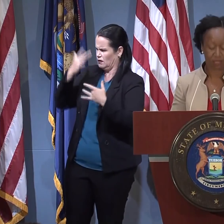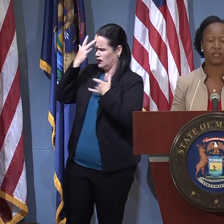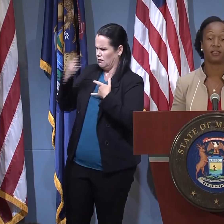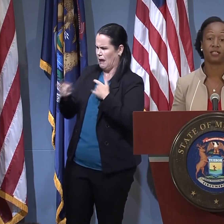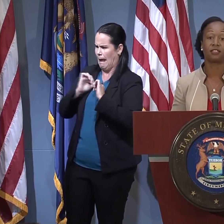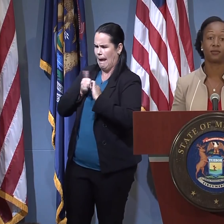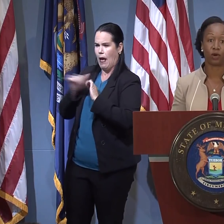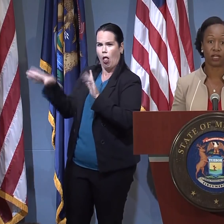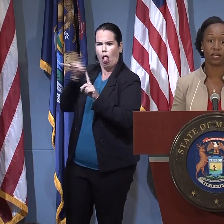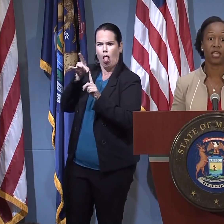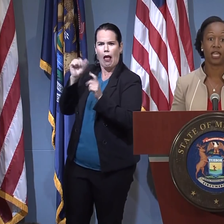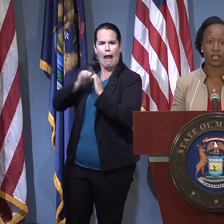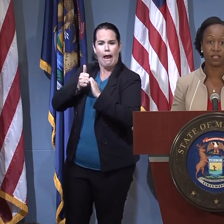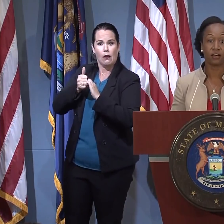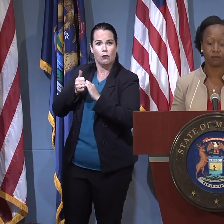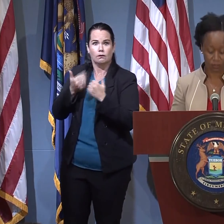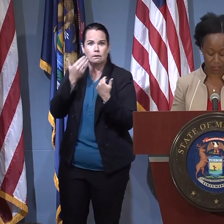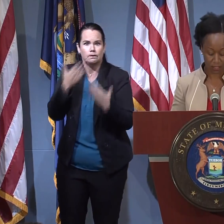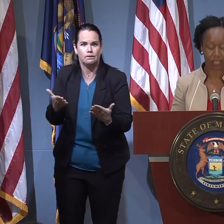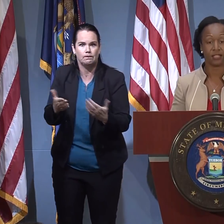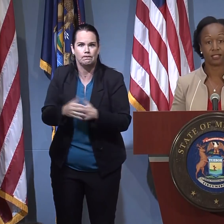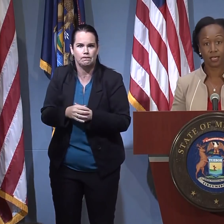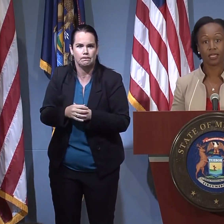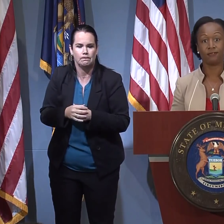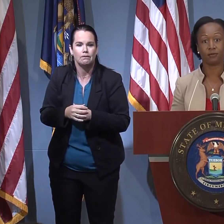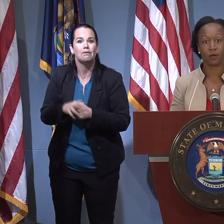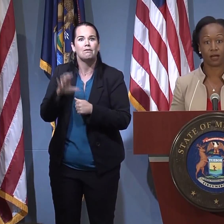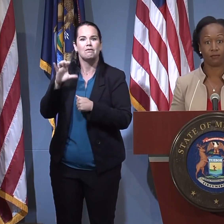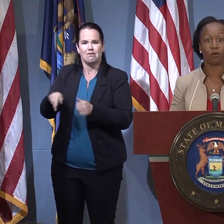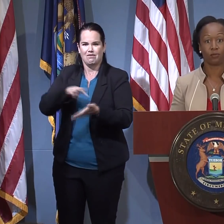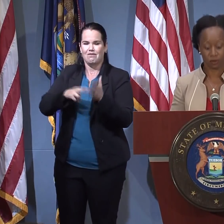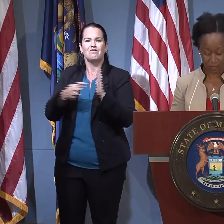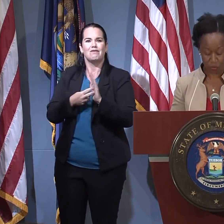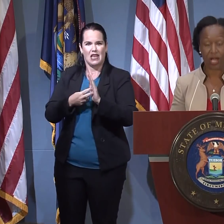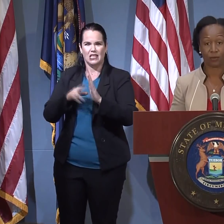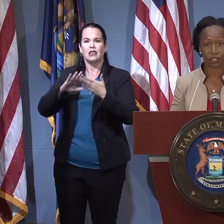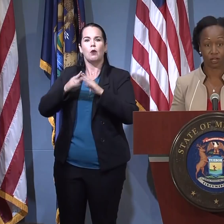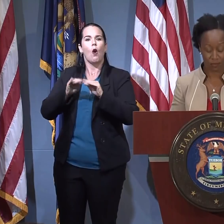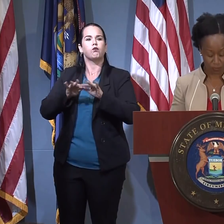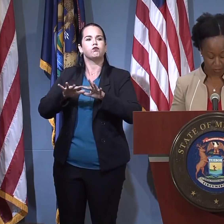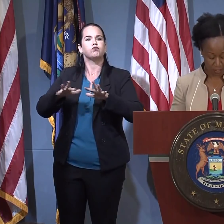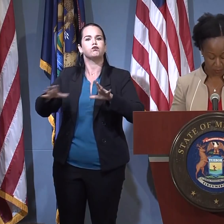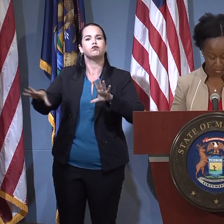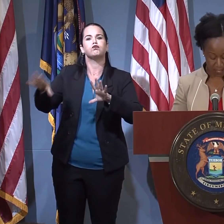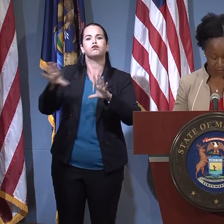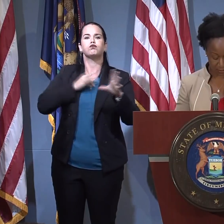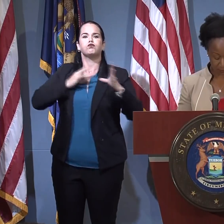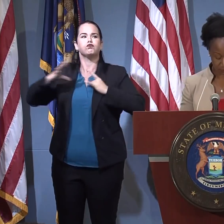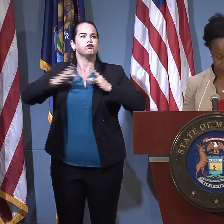WHERE WE DO NOT KNOW THE SOURCE OF THE SPREAD. THIS IS REALLY IMPORTANT THIS